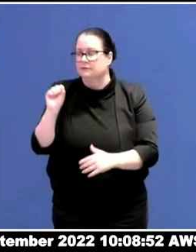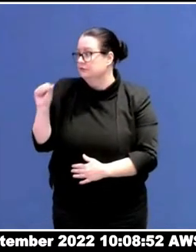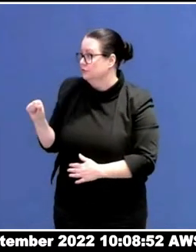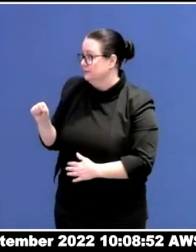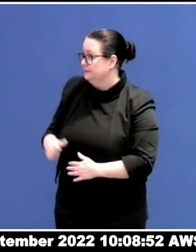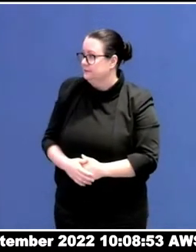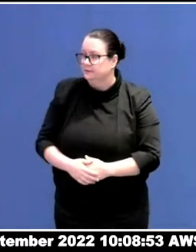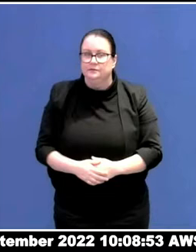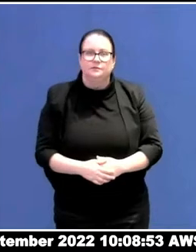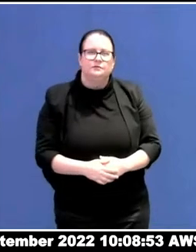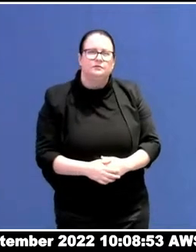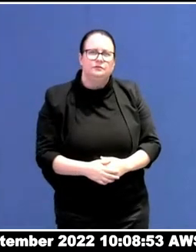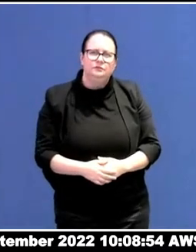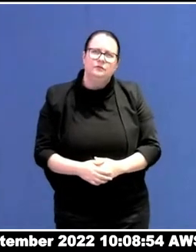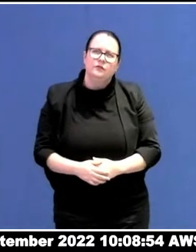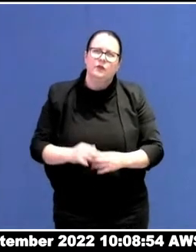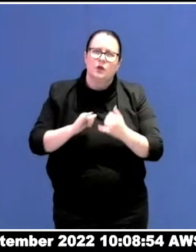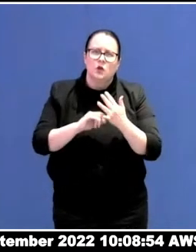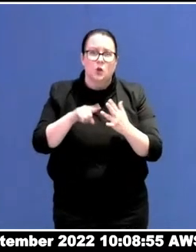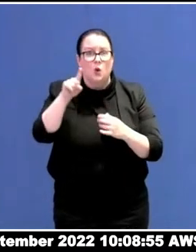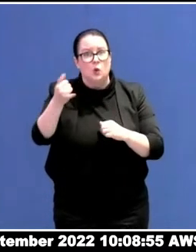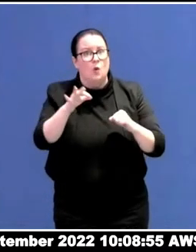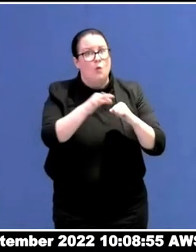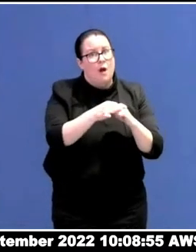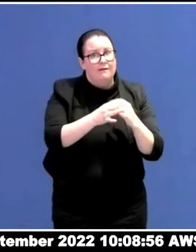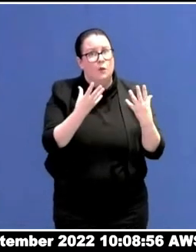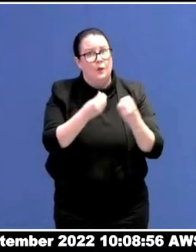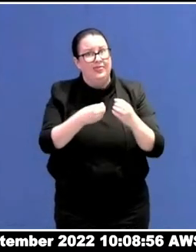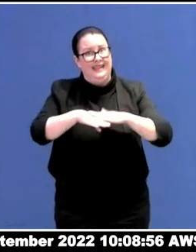And were you or Kara with him in the court when that happened?